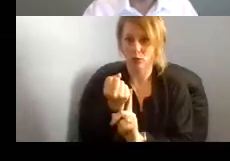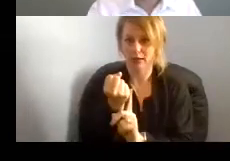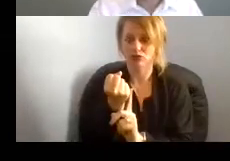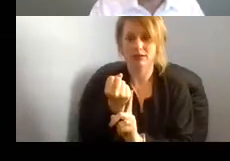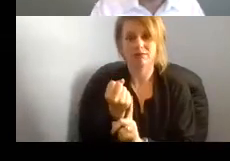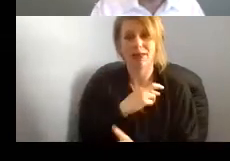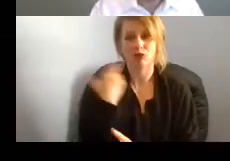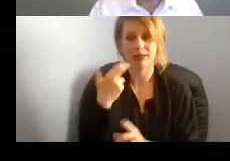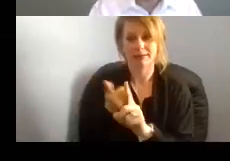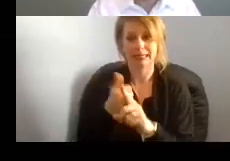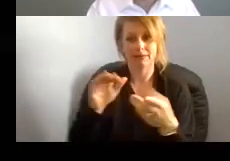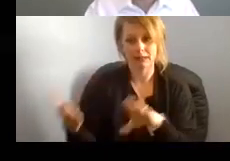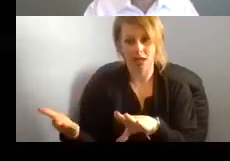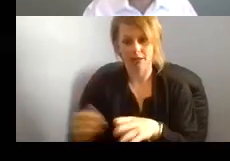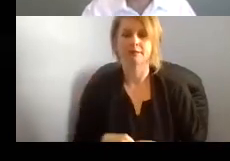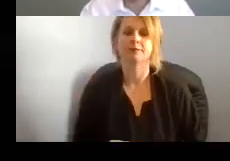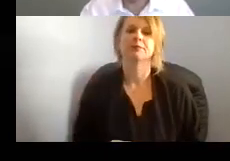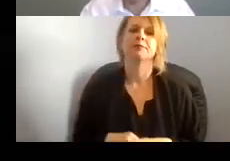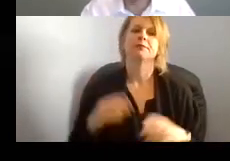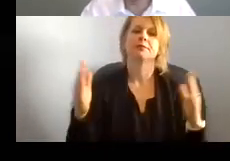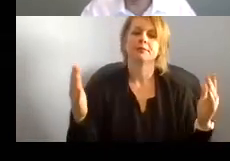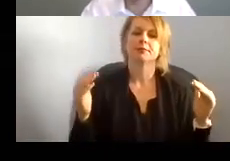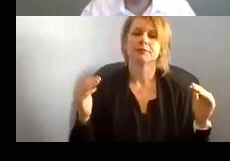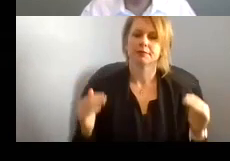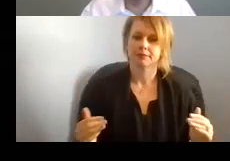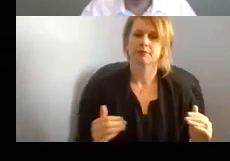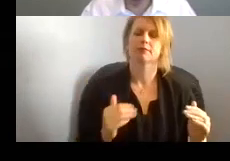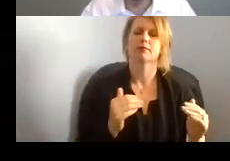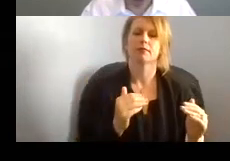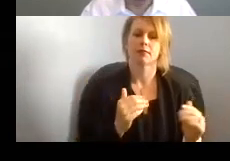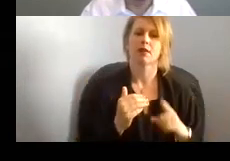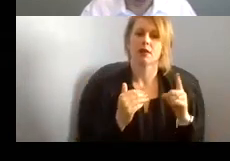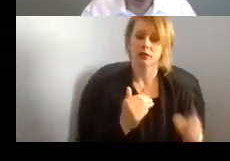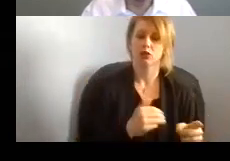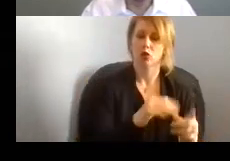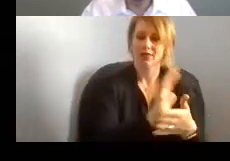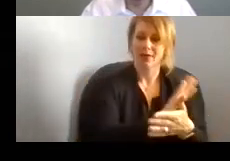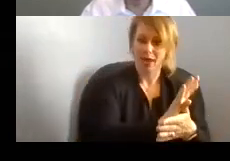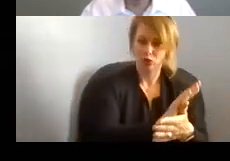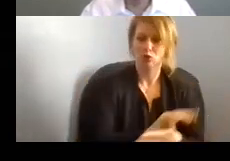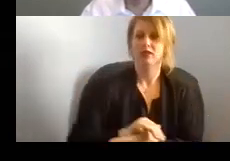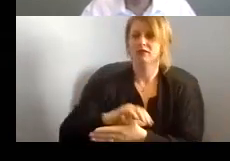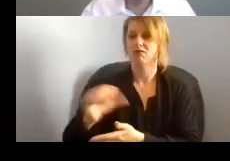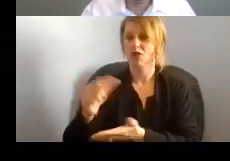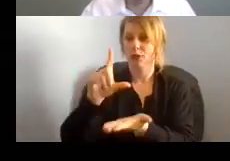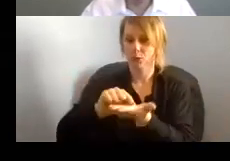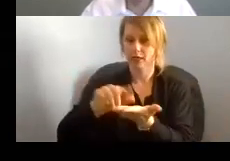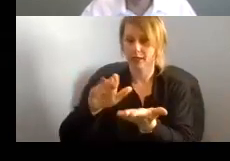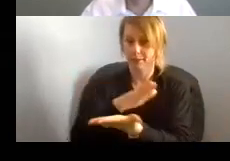Now, in addition to the video modules and the associated print materials, the website also includes selected other resources.